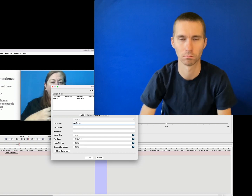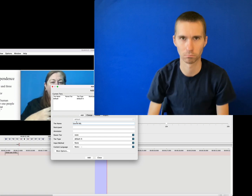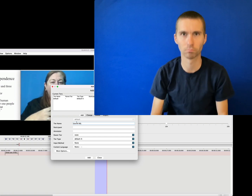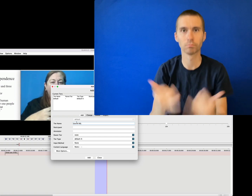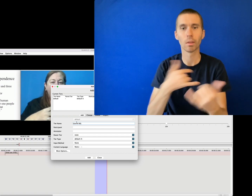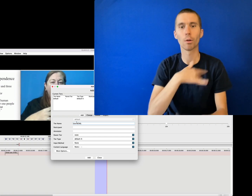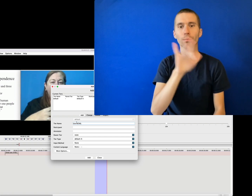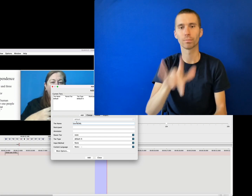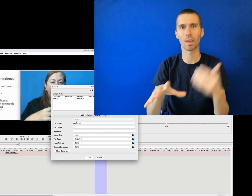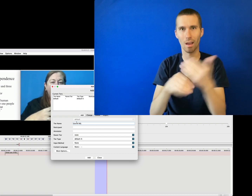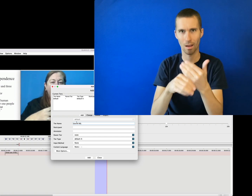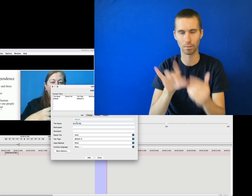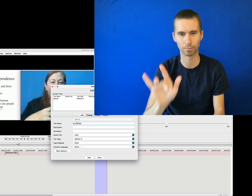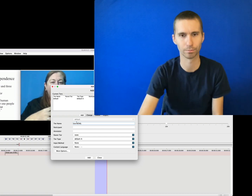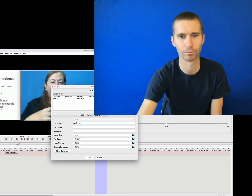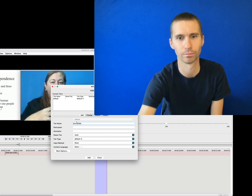After I have typed it, I will select the "Add" button.